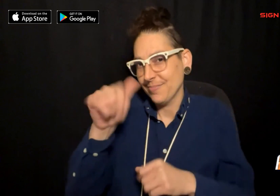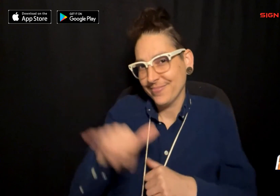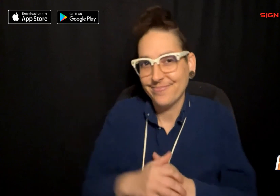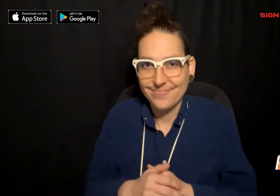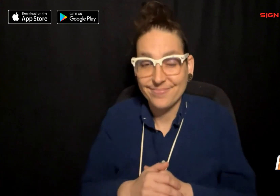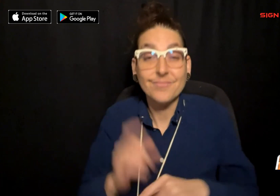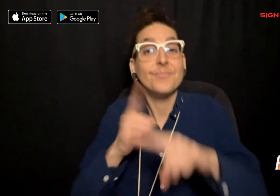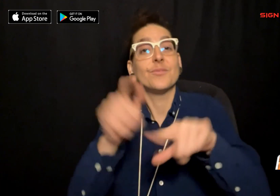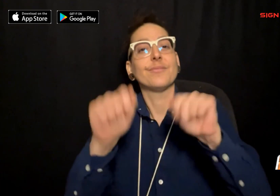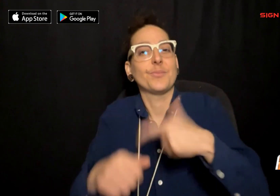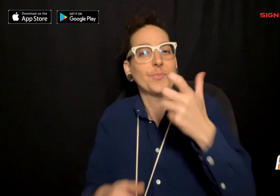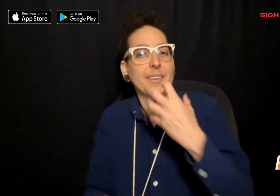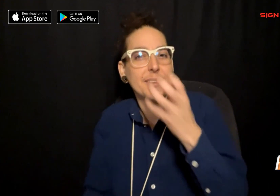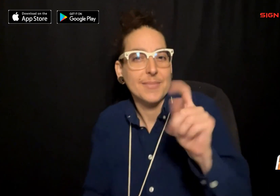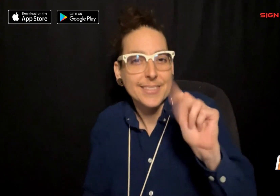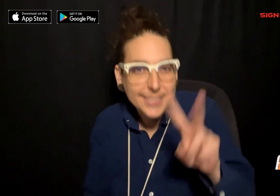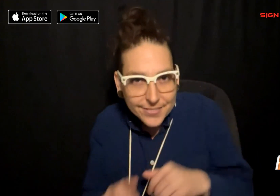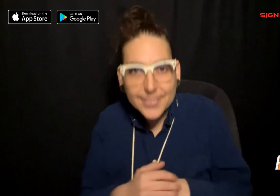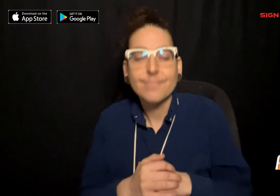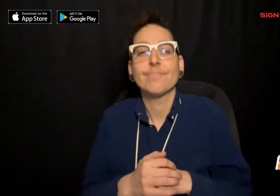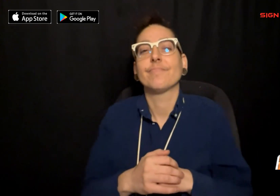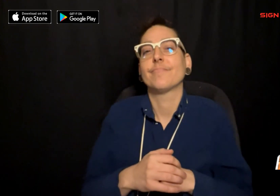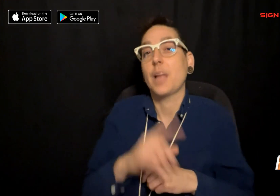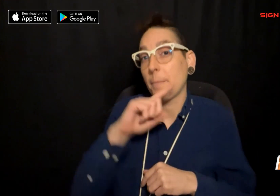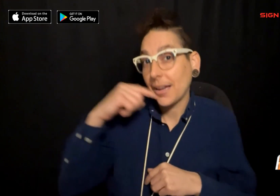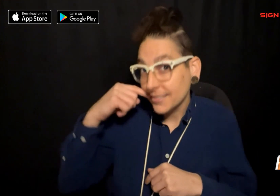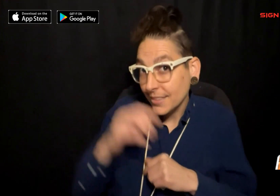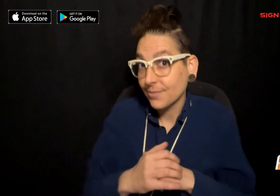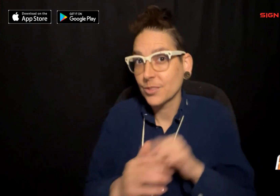phone and you can also watch on Apple TV Amazon and Roku